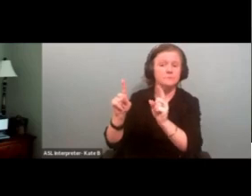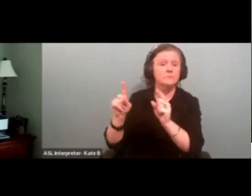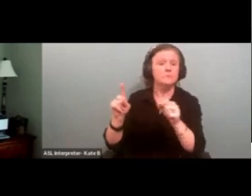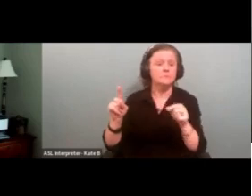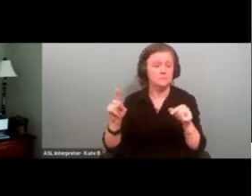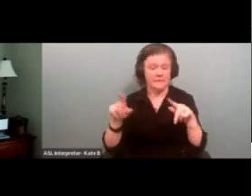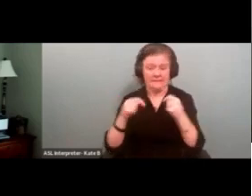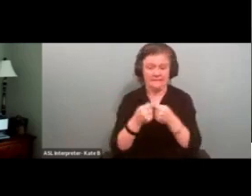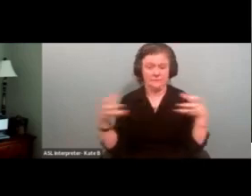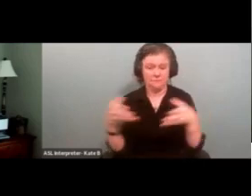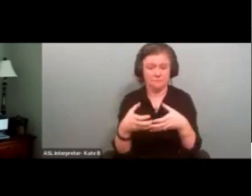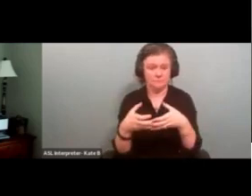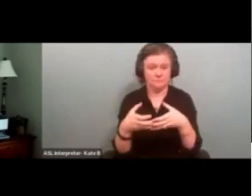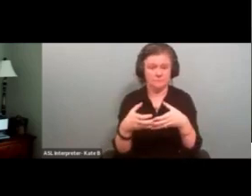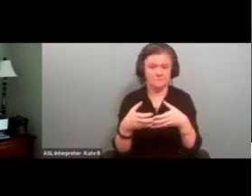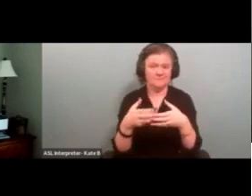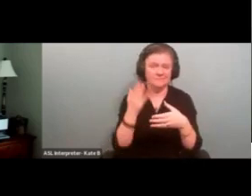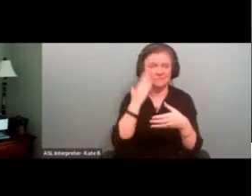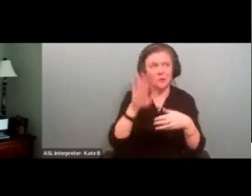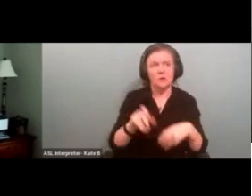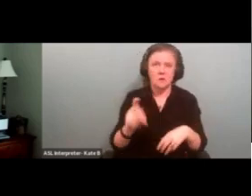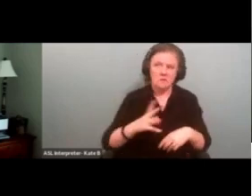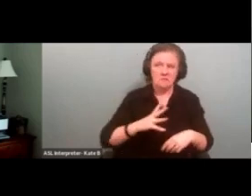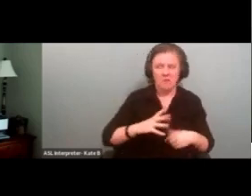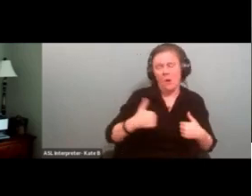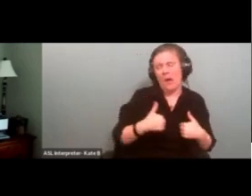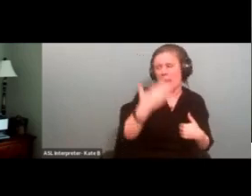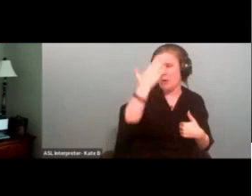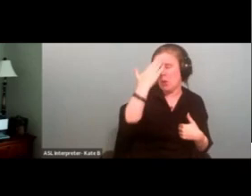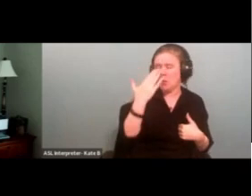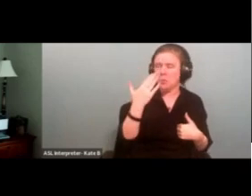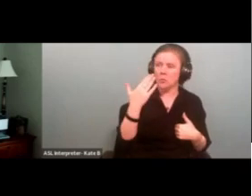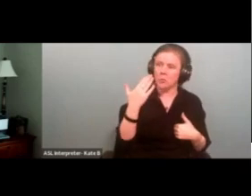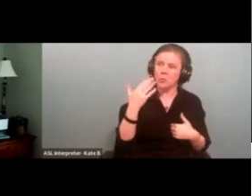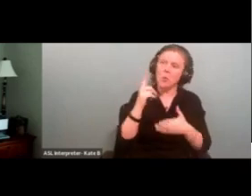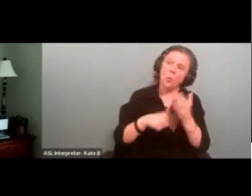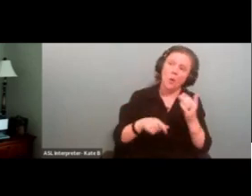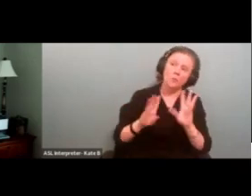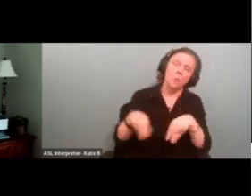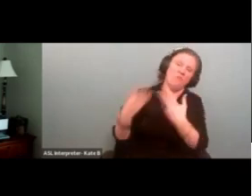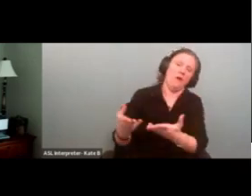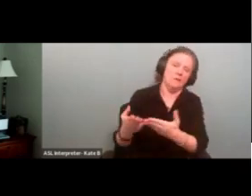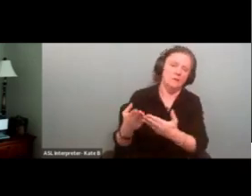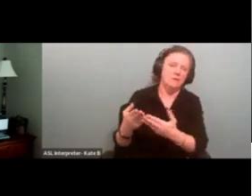with not this automatic idea or notion of what the family needs, that we're really going to